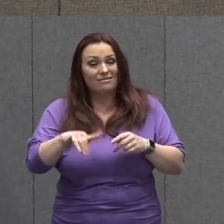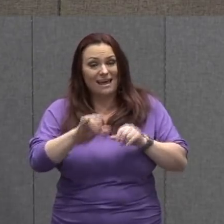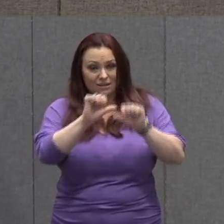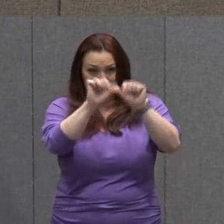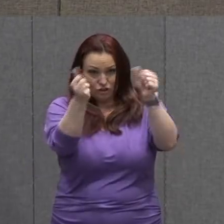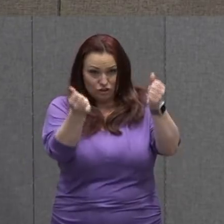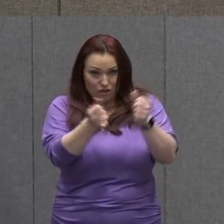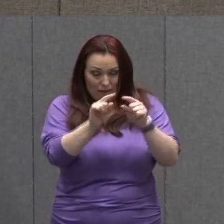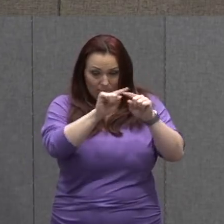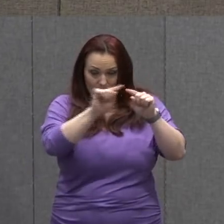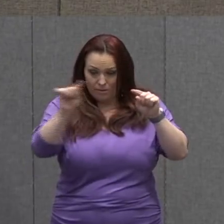that helps it move.